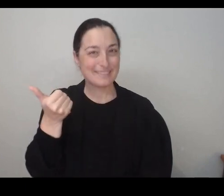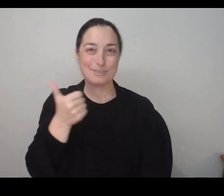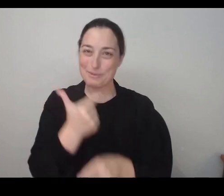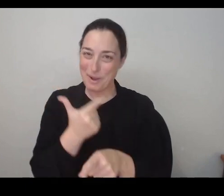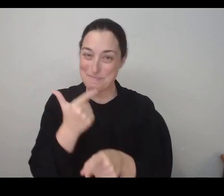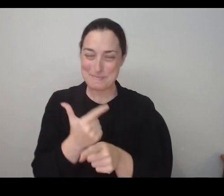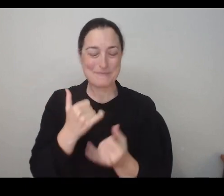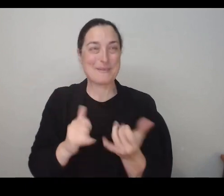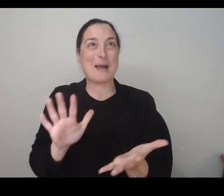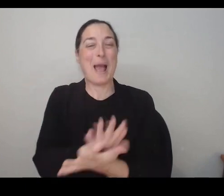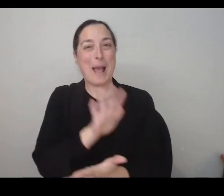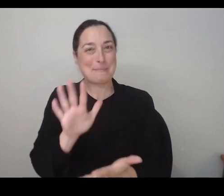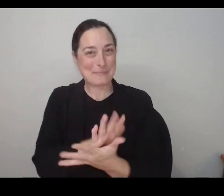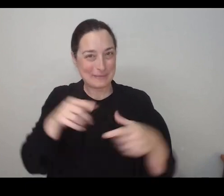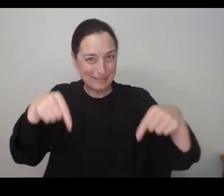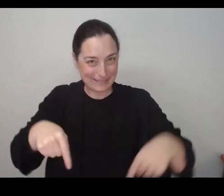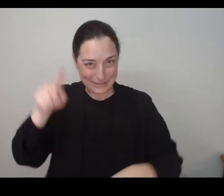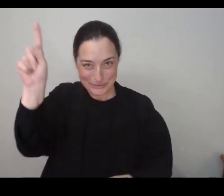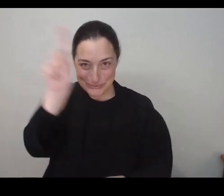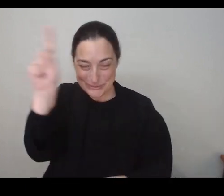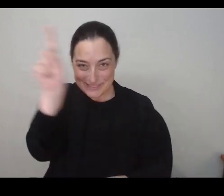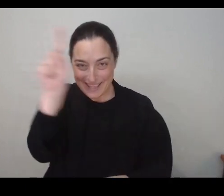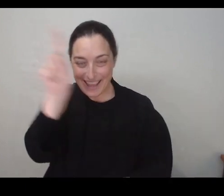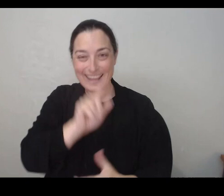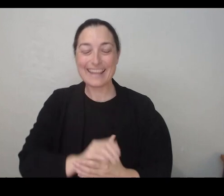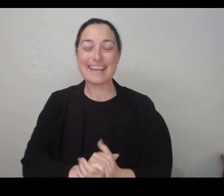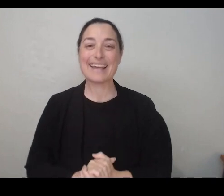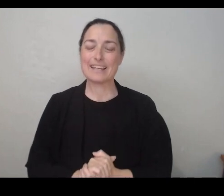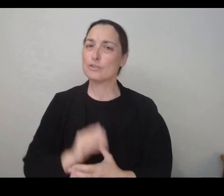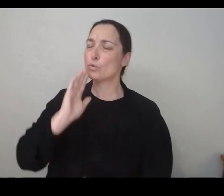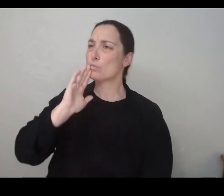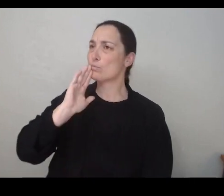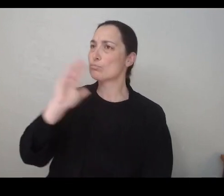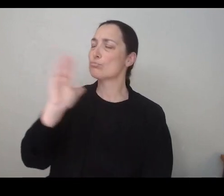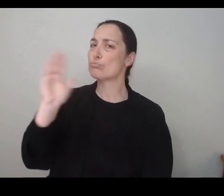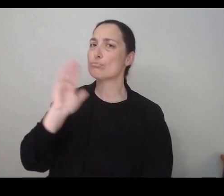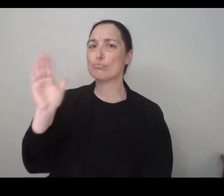to be here today and to present briefly this exhibition.